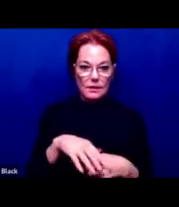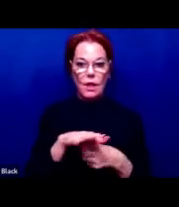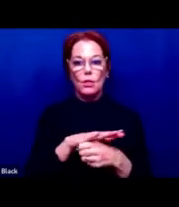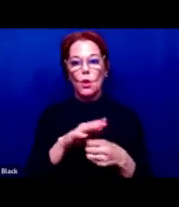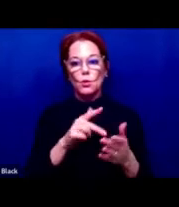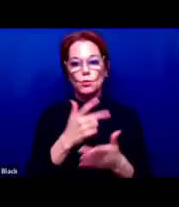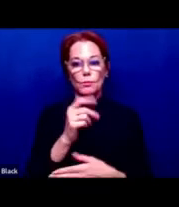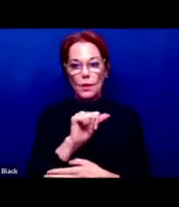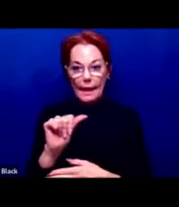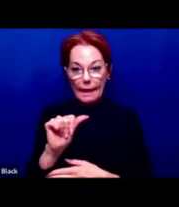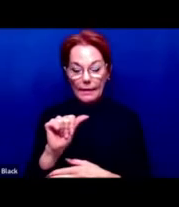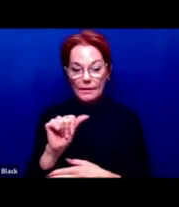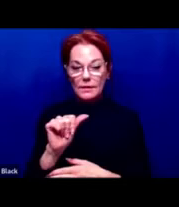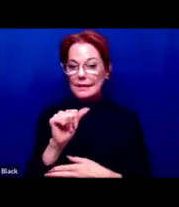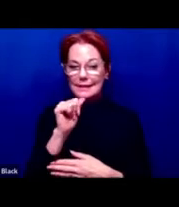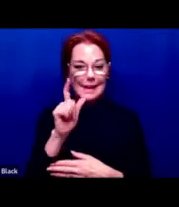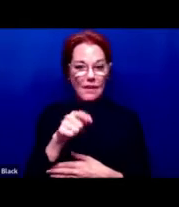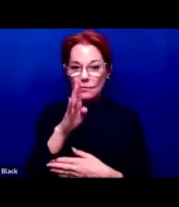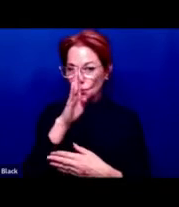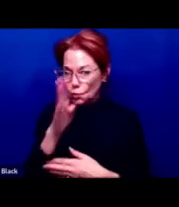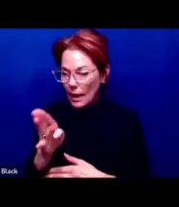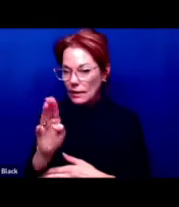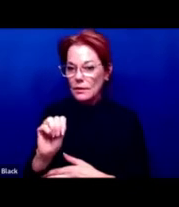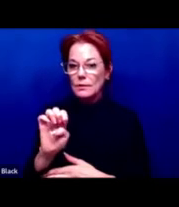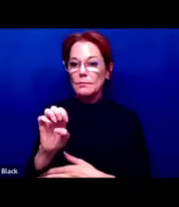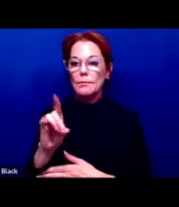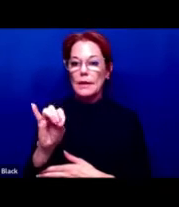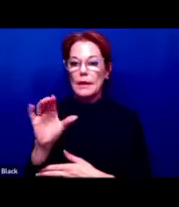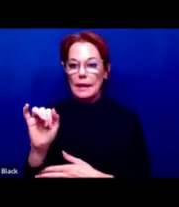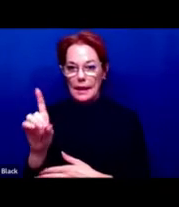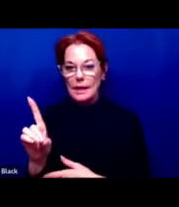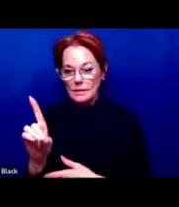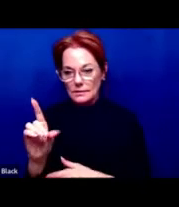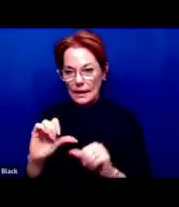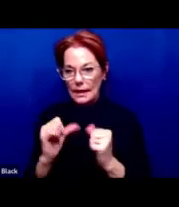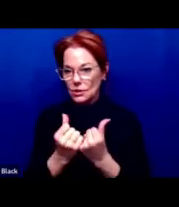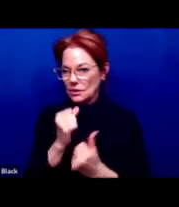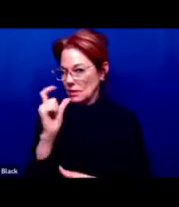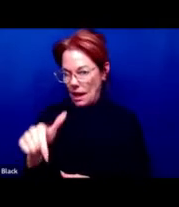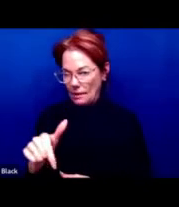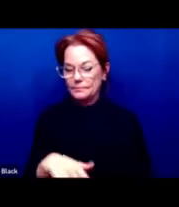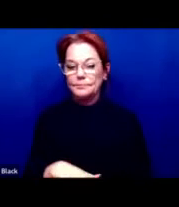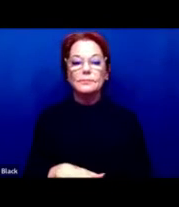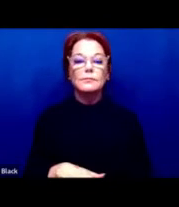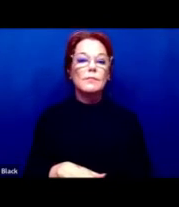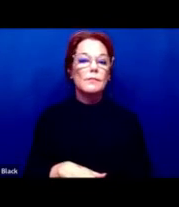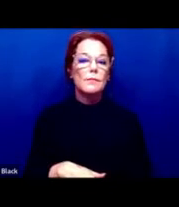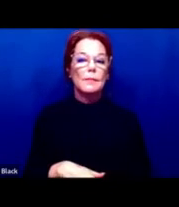to have it directly with the Medicaid agency. One of the things you do have to do, you don't have to write a grant, but